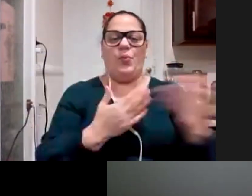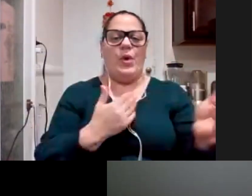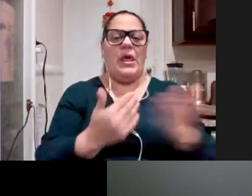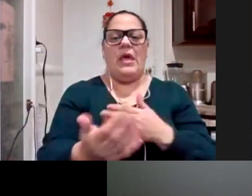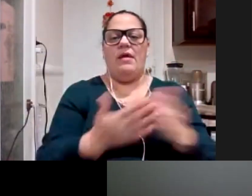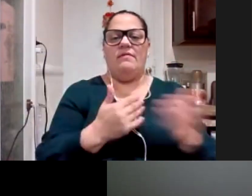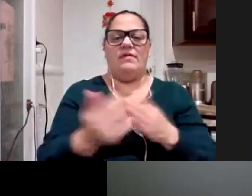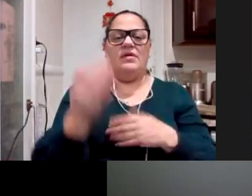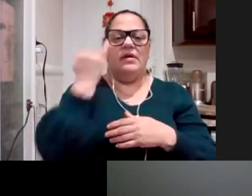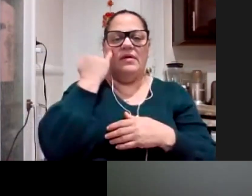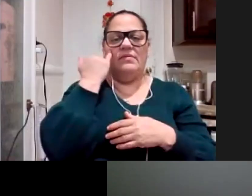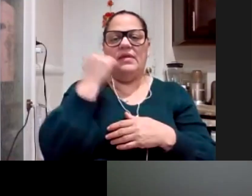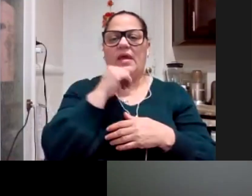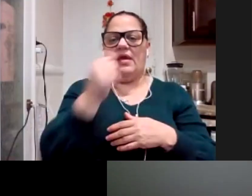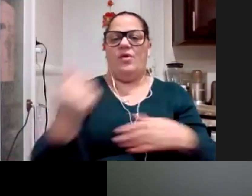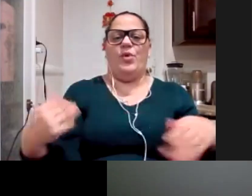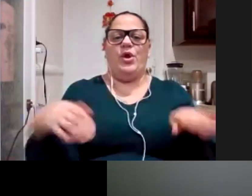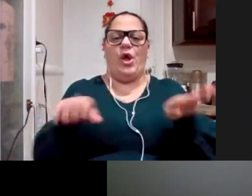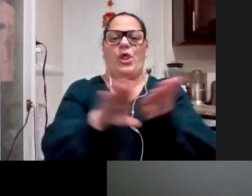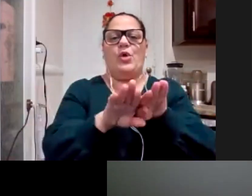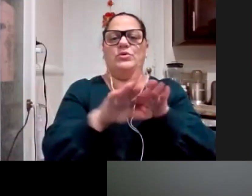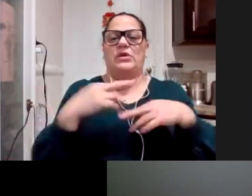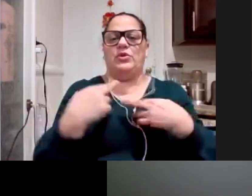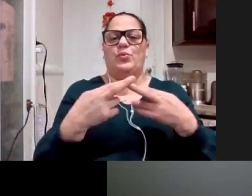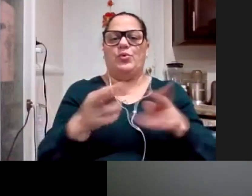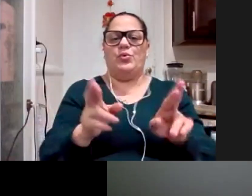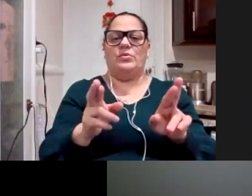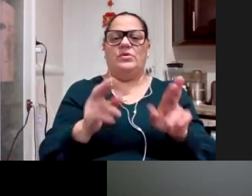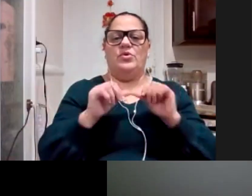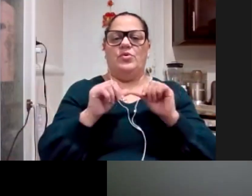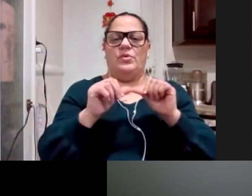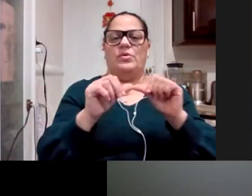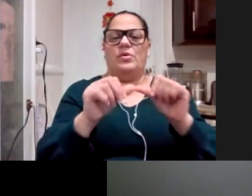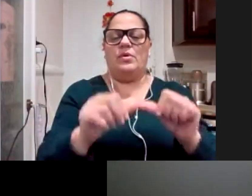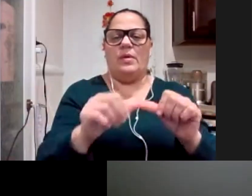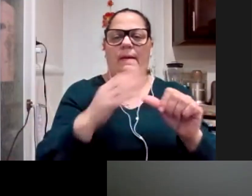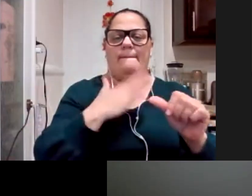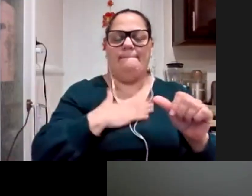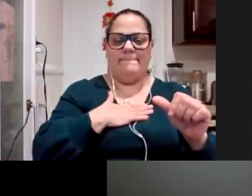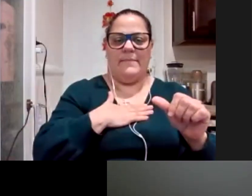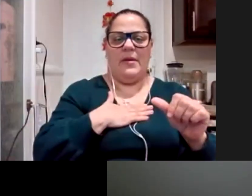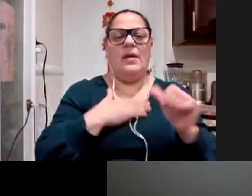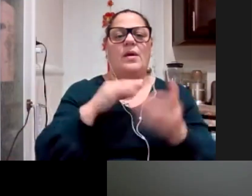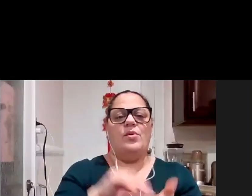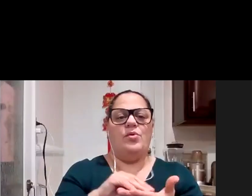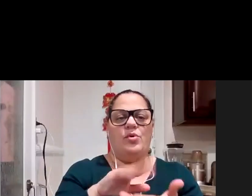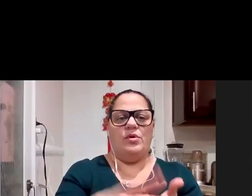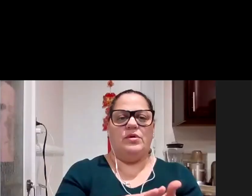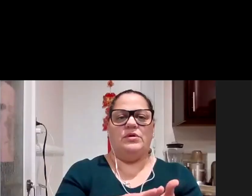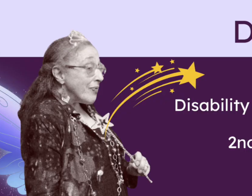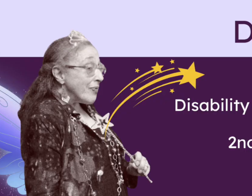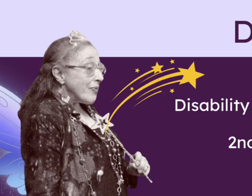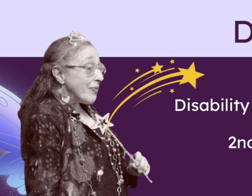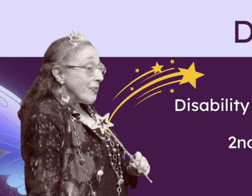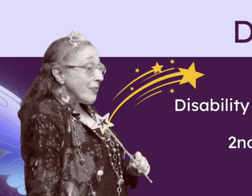if not, we can clo close out the room. So, um, I'll go ahead and end my recording. Sharon